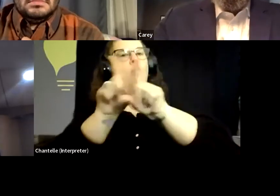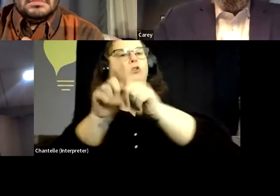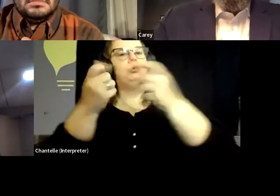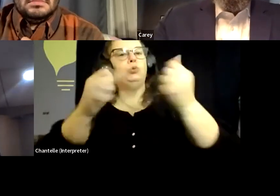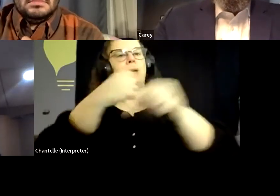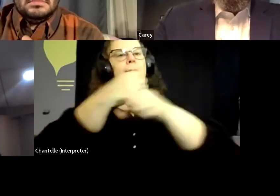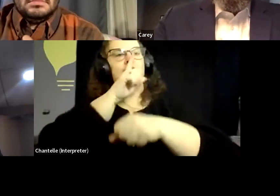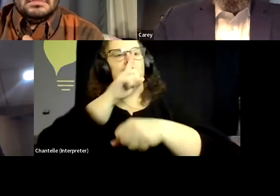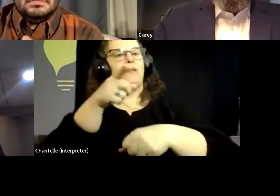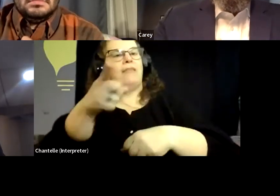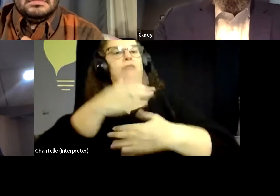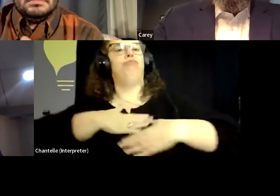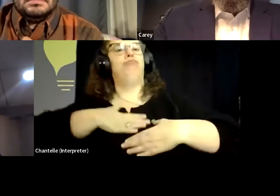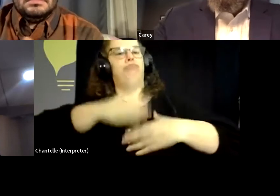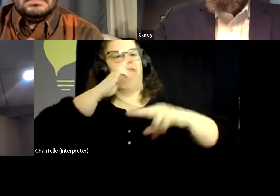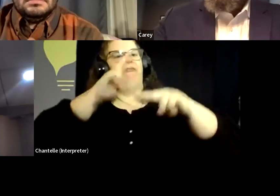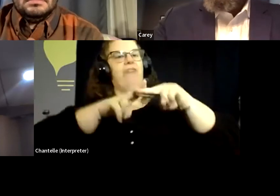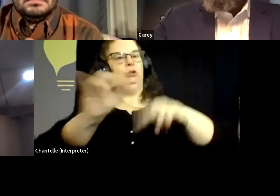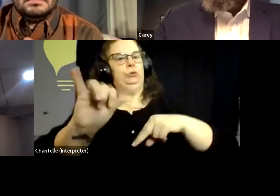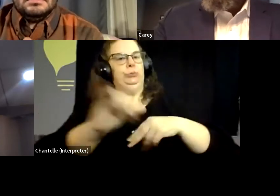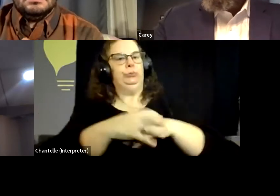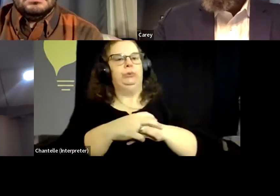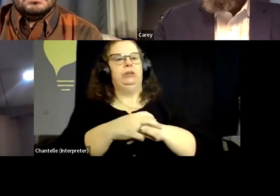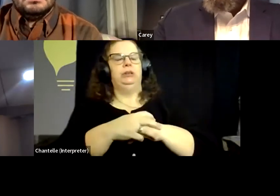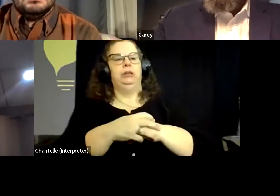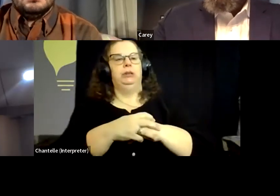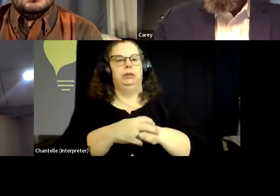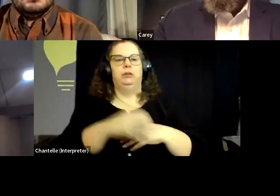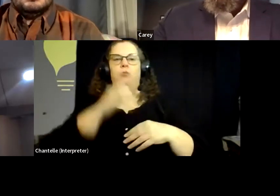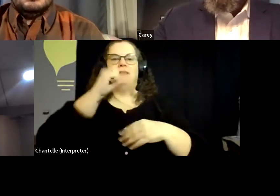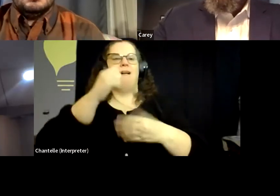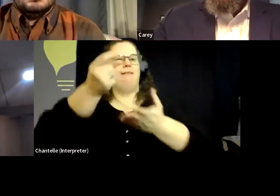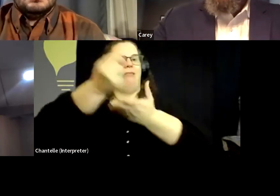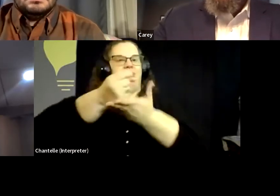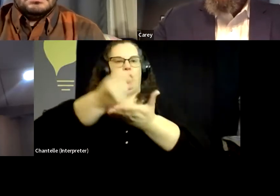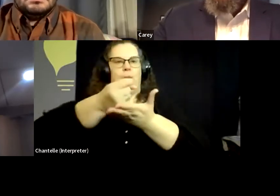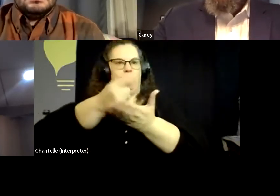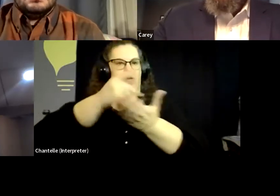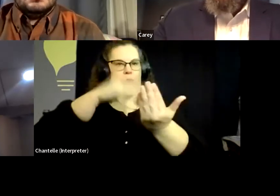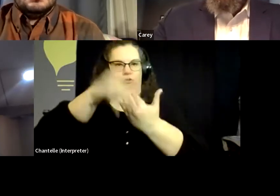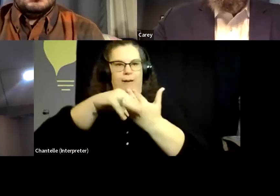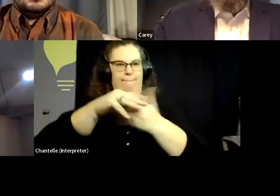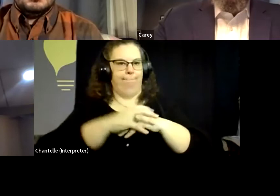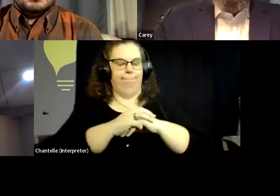fun at the "Y." We are not a therapeutic program at all. It's all about